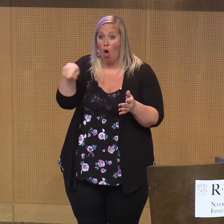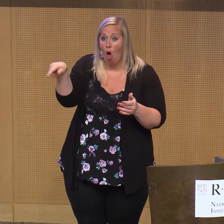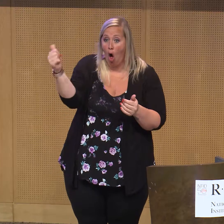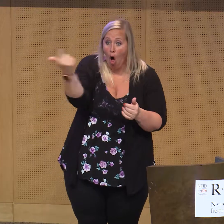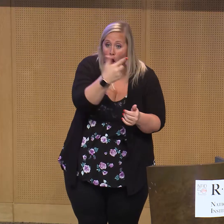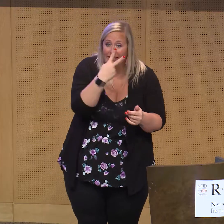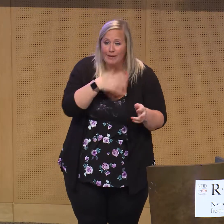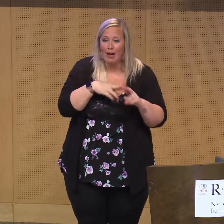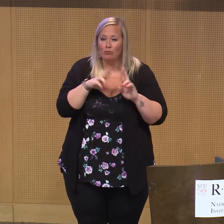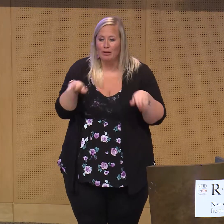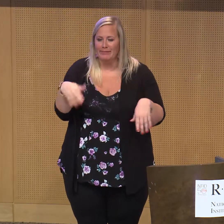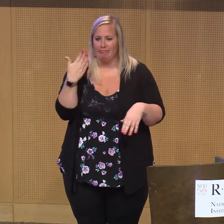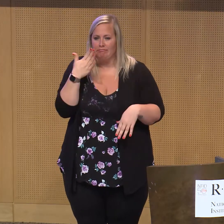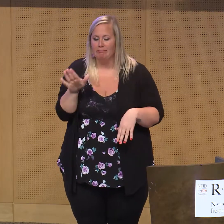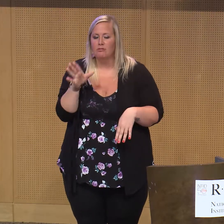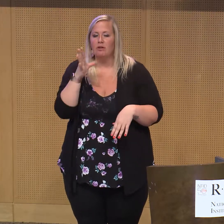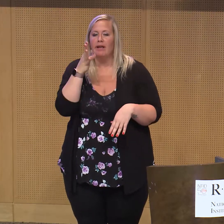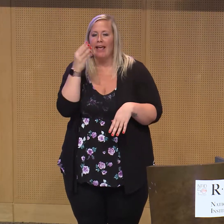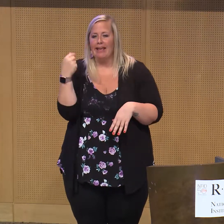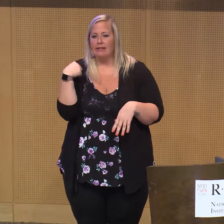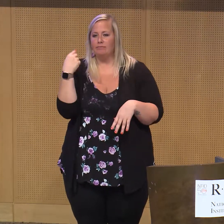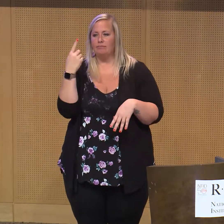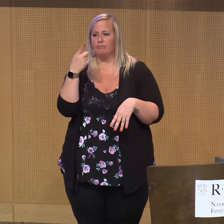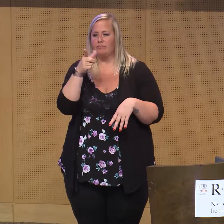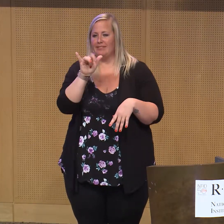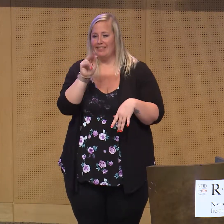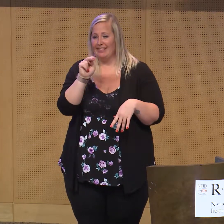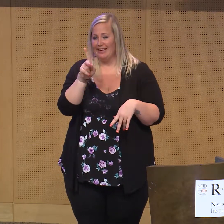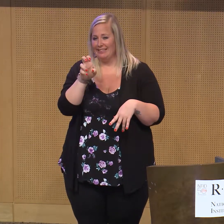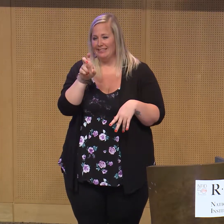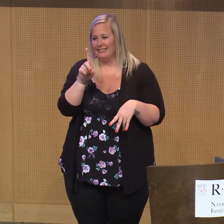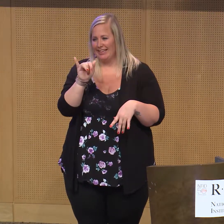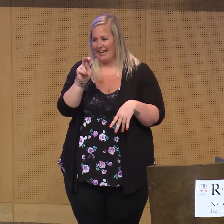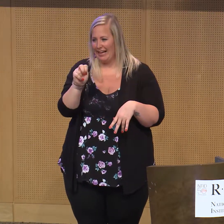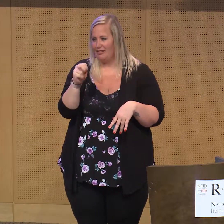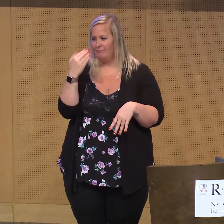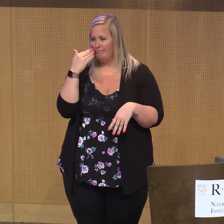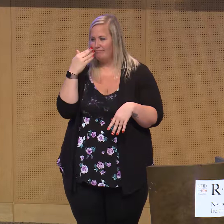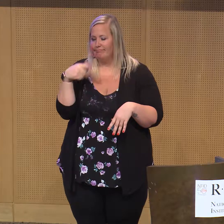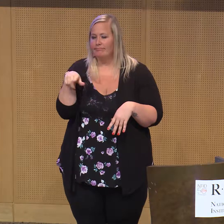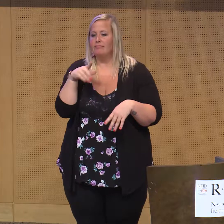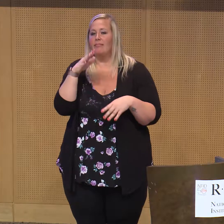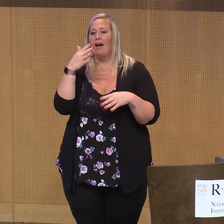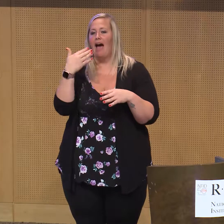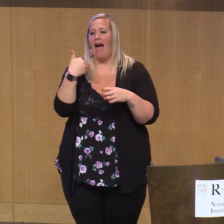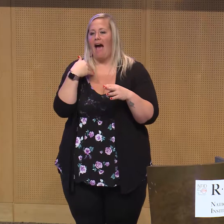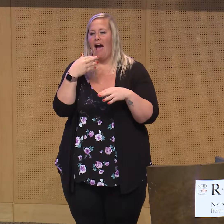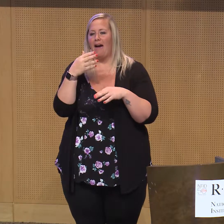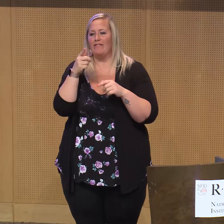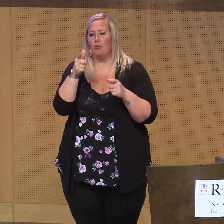and I wanted to have enough copies for everyone, and I didn't know if everyone who would be interviewing me had seen my resume.